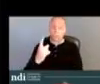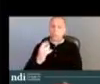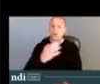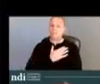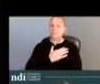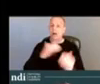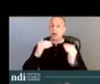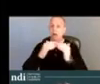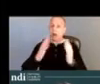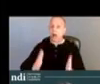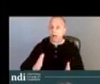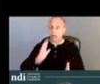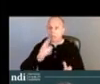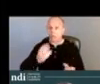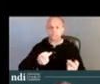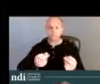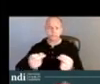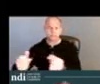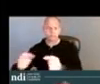that you might have.